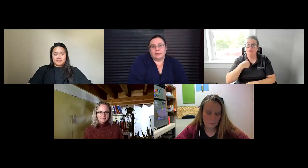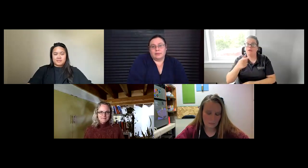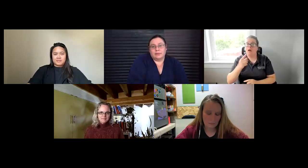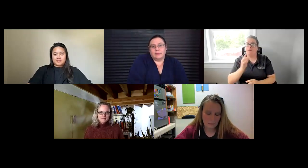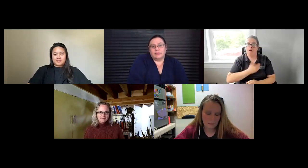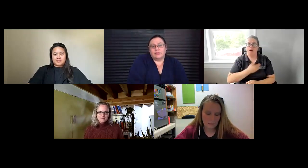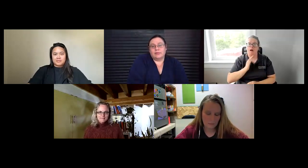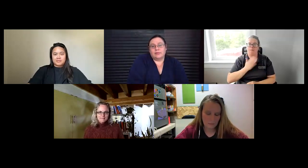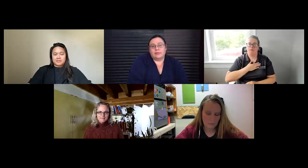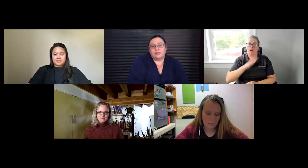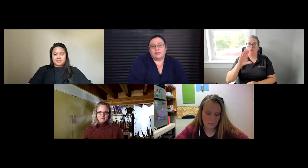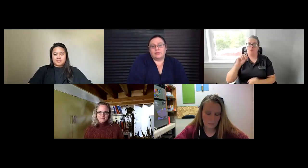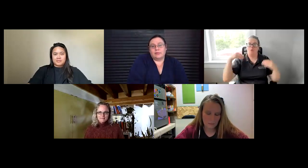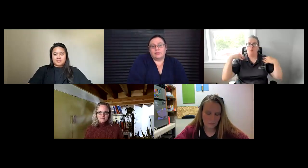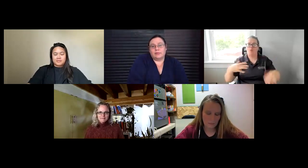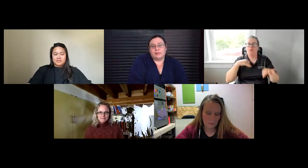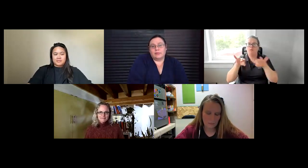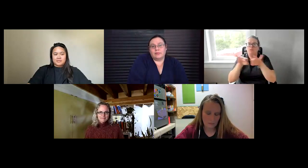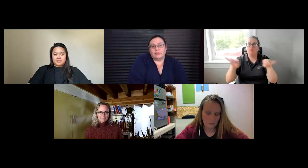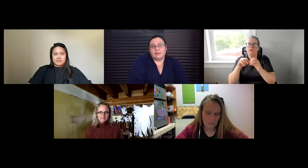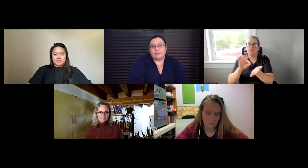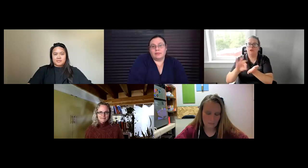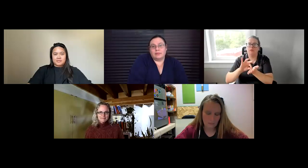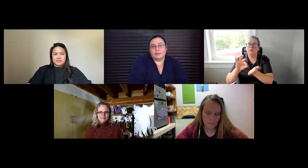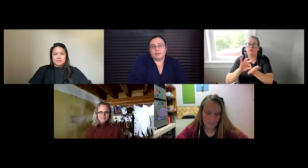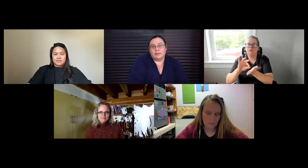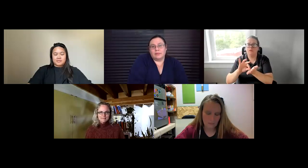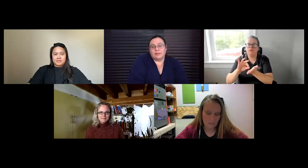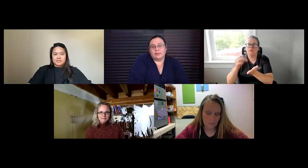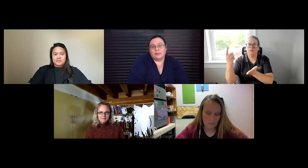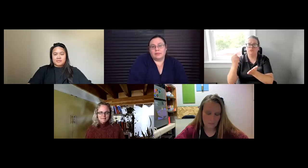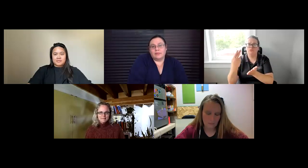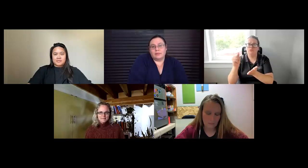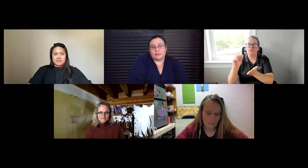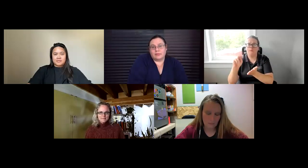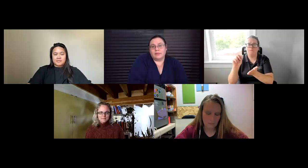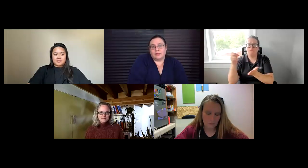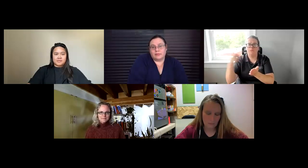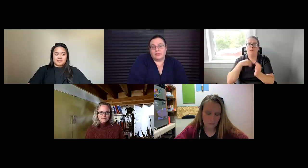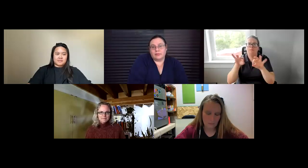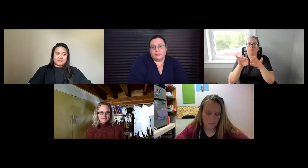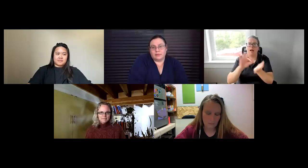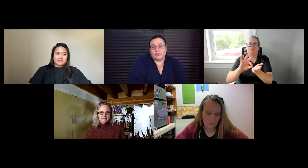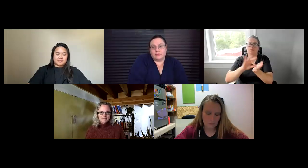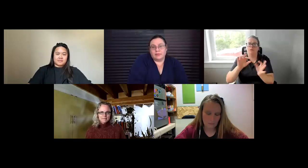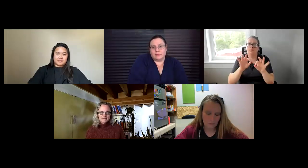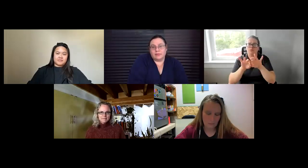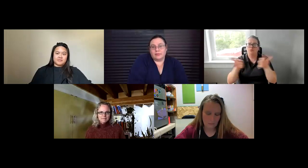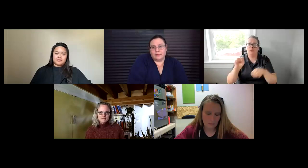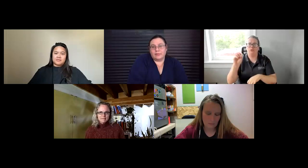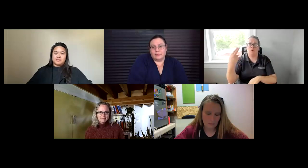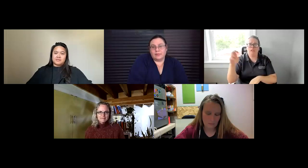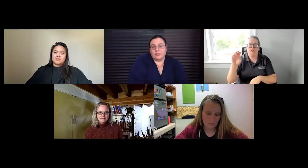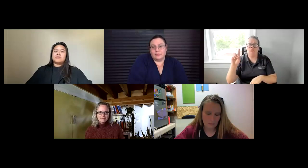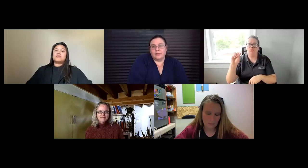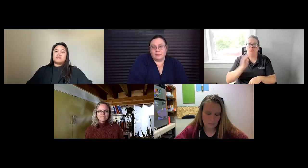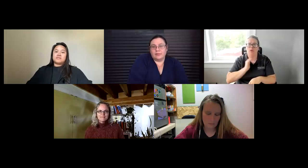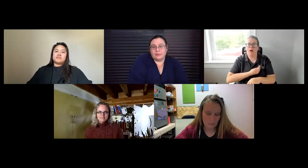But when it came to Lost River Vacations, one of my co owners has an accounting degree, Shawn.